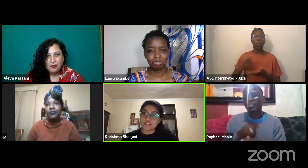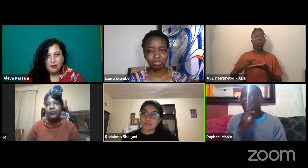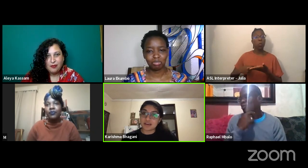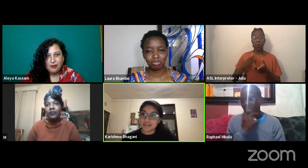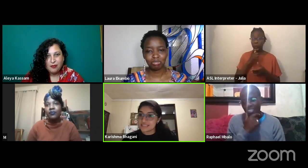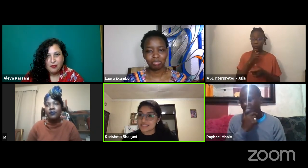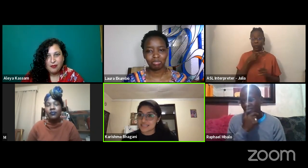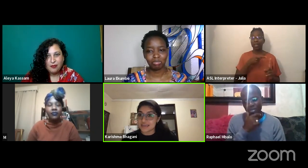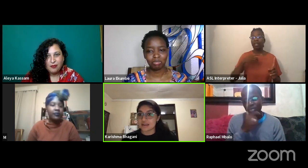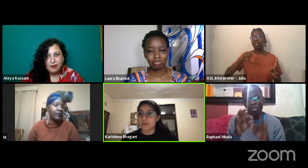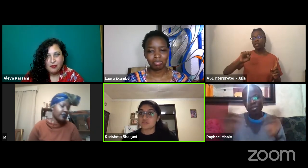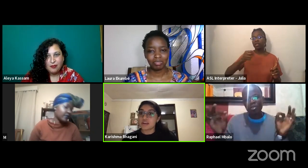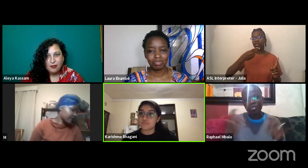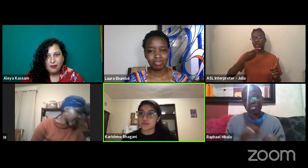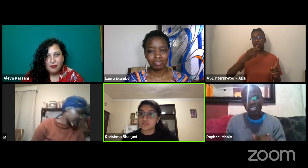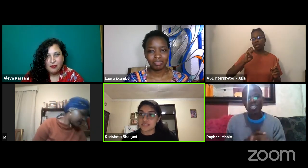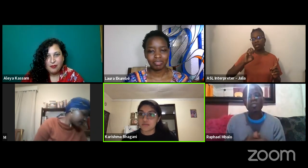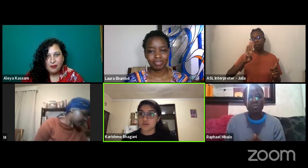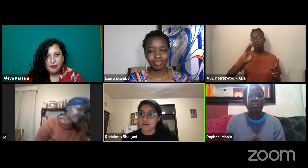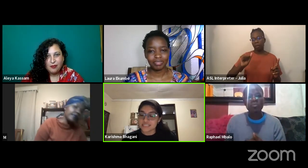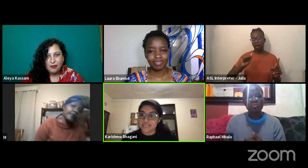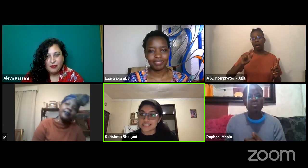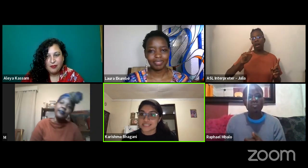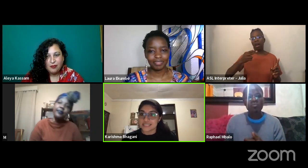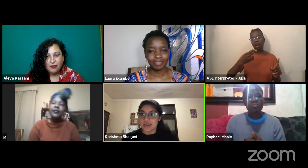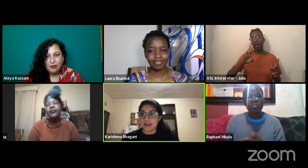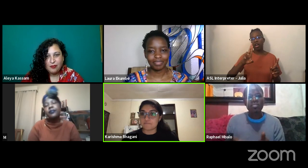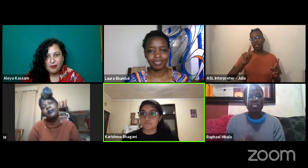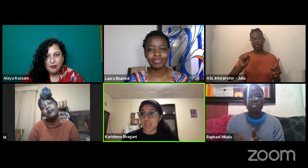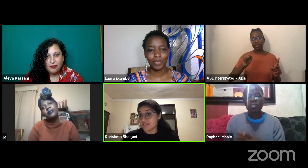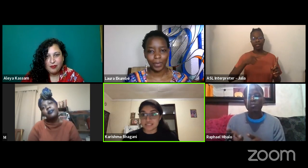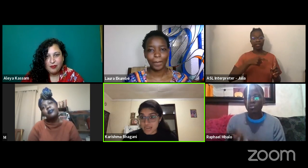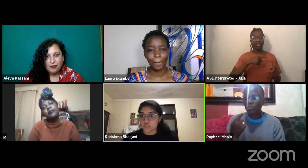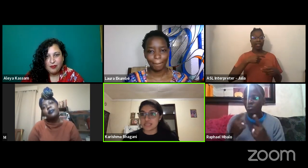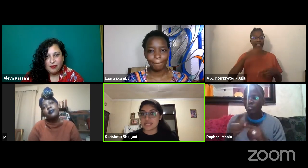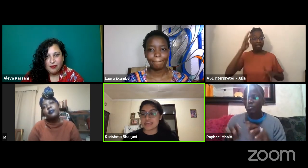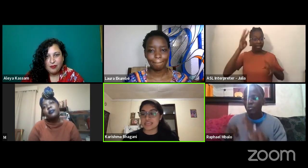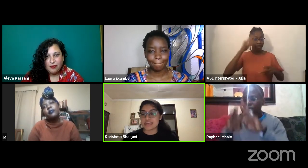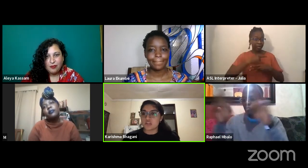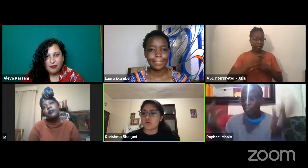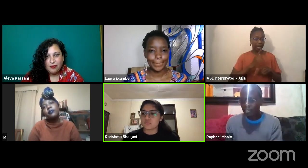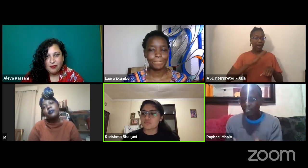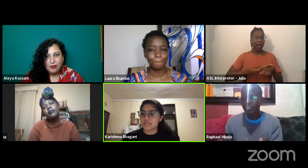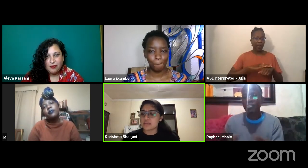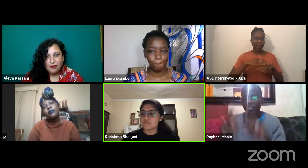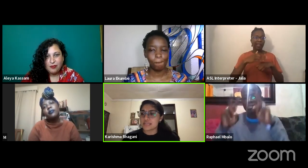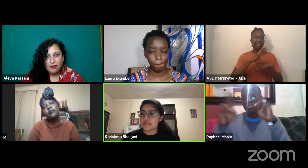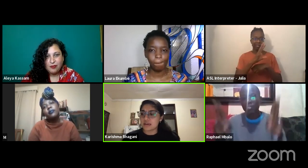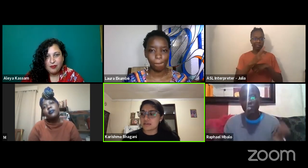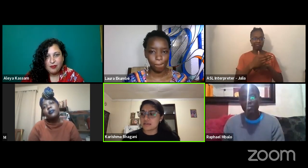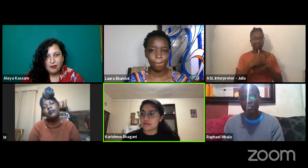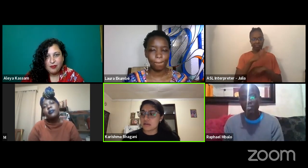Sheba Arts about creative producing on the continent and internationally and really, really